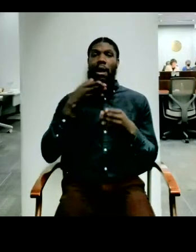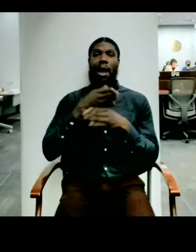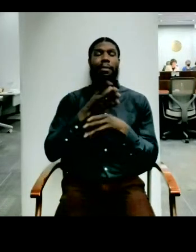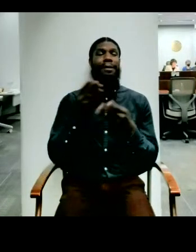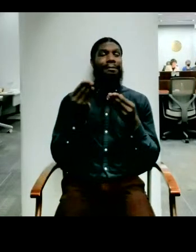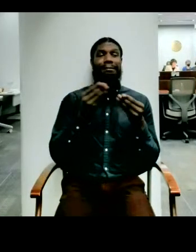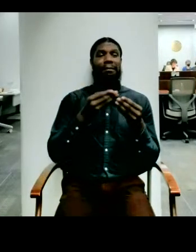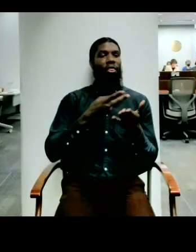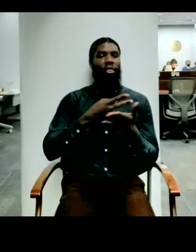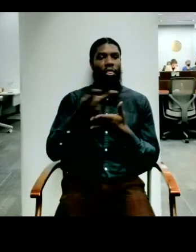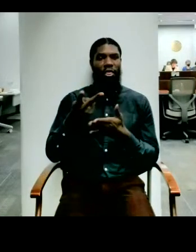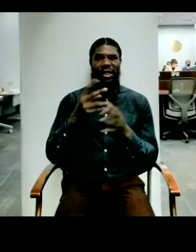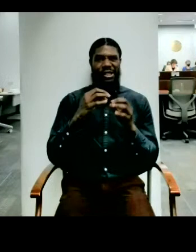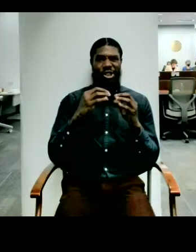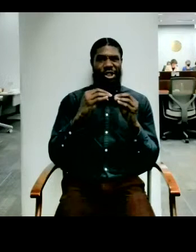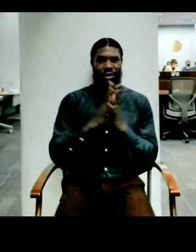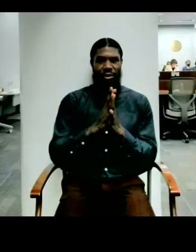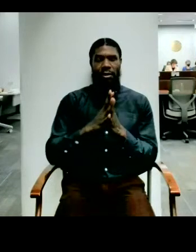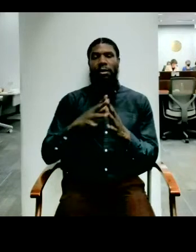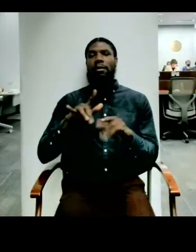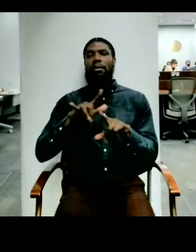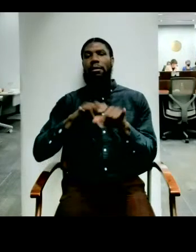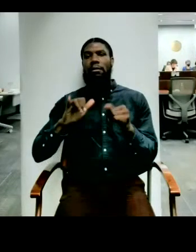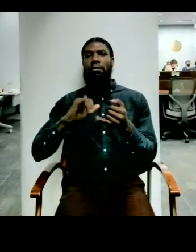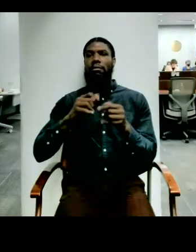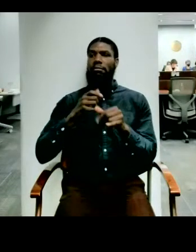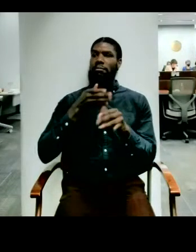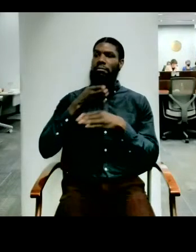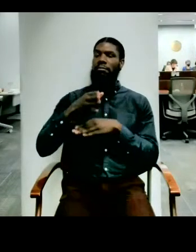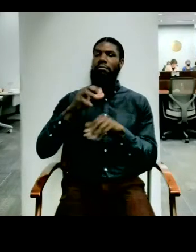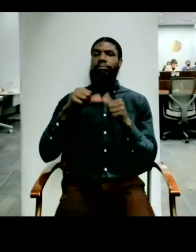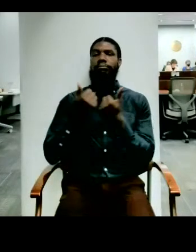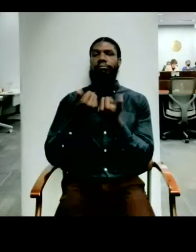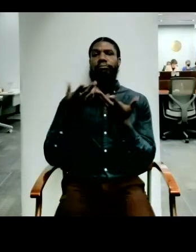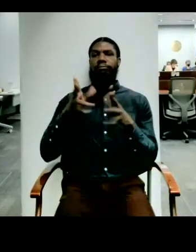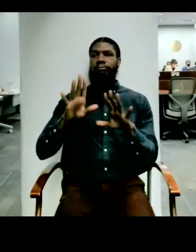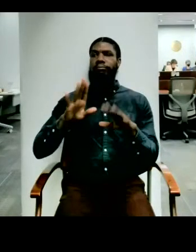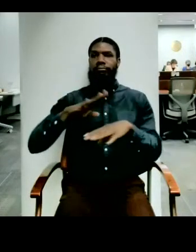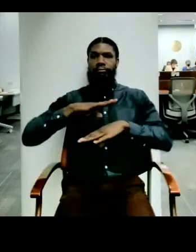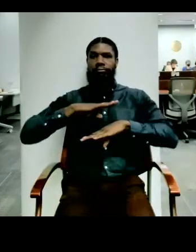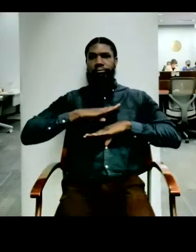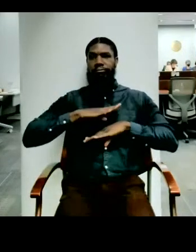after the agency has satisfied its statutory obligation to engage in robust conciliation.